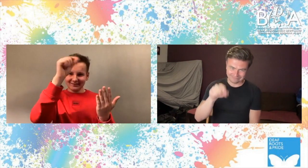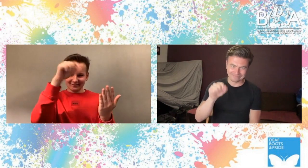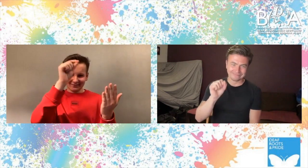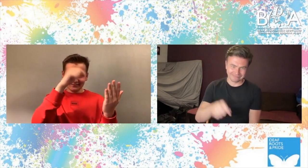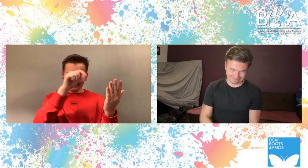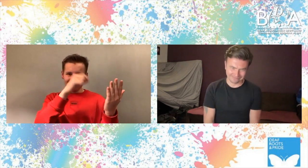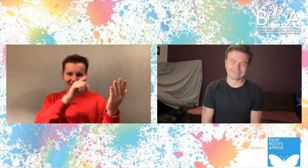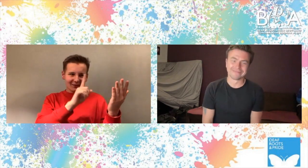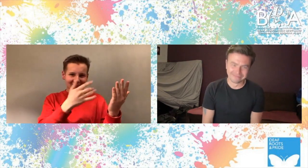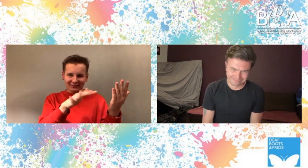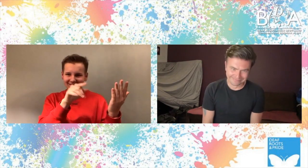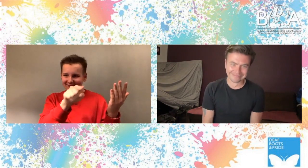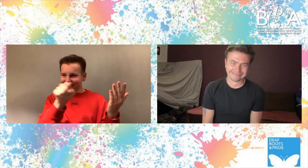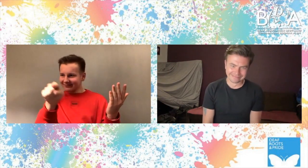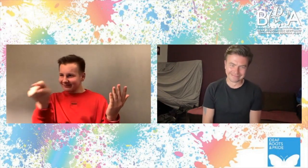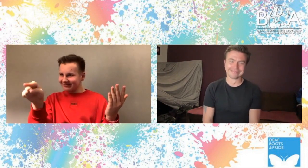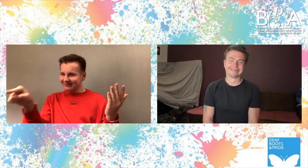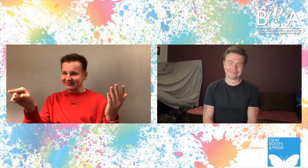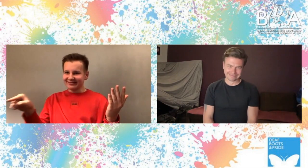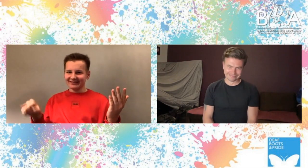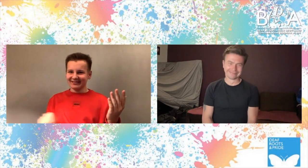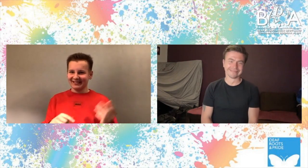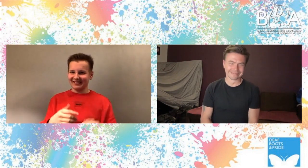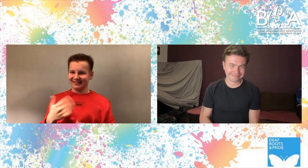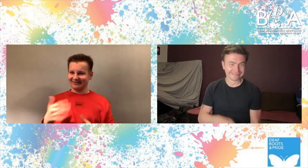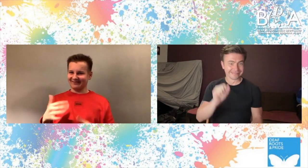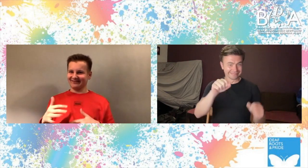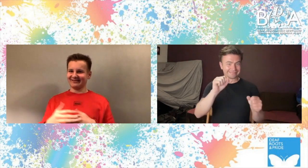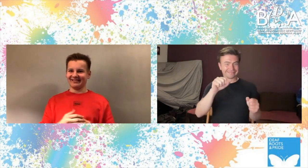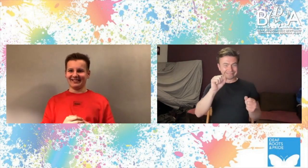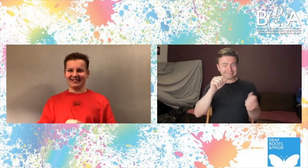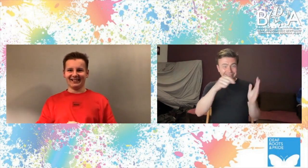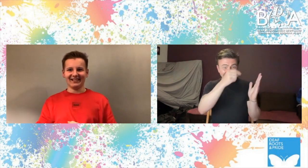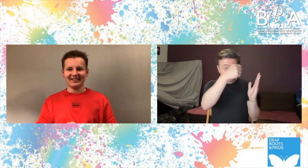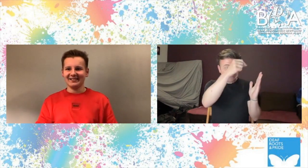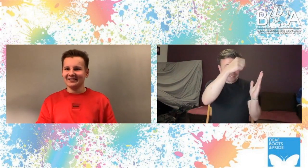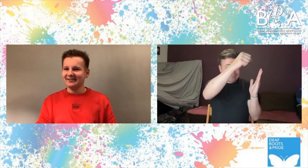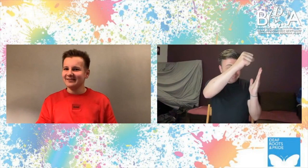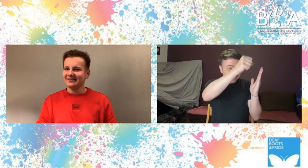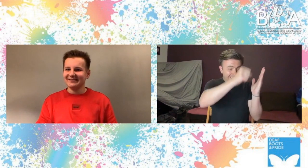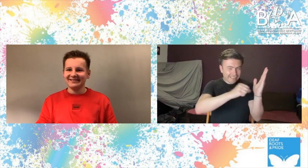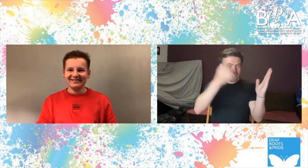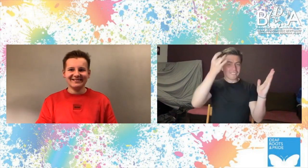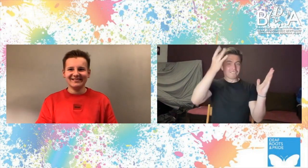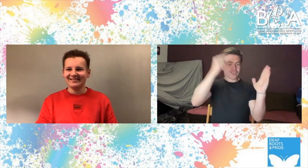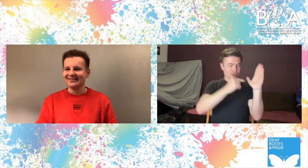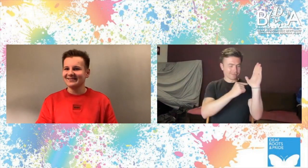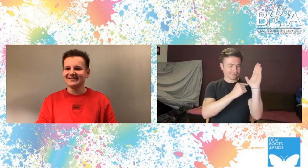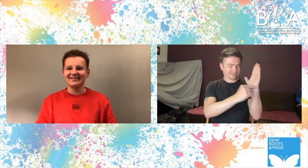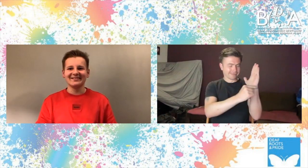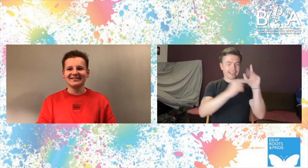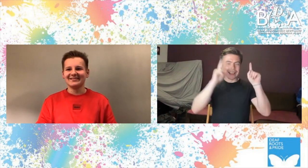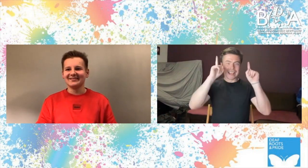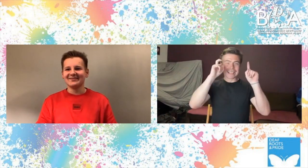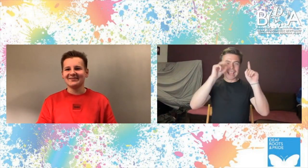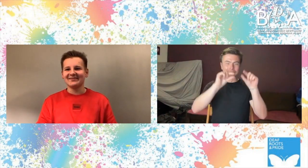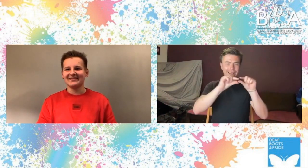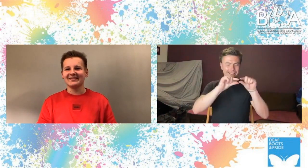off every single box and yet you were the one that forgot the main thing. Honestly, it was awful. I had a checklist, and I had ticked everything off and I’d